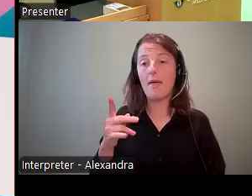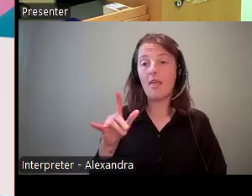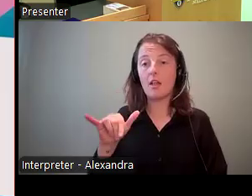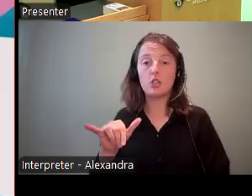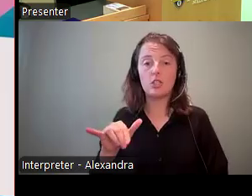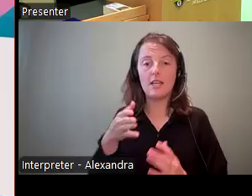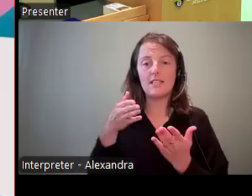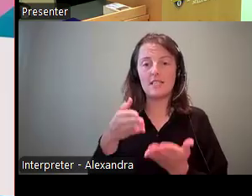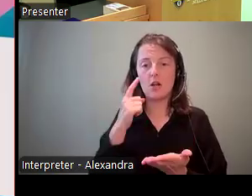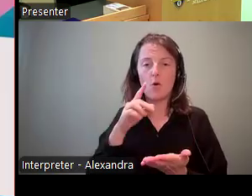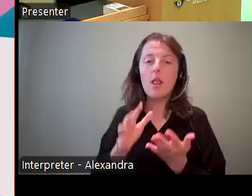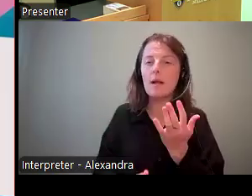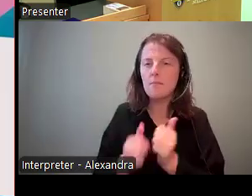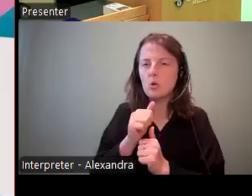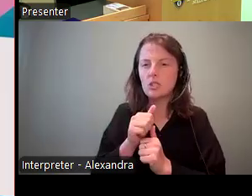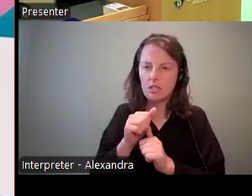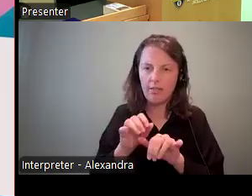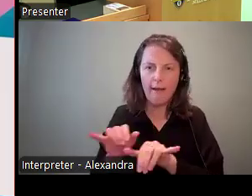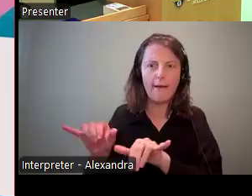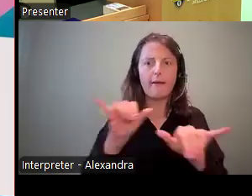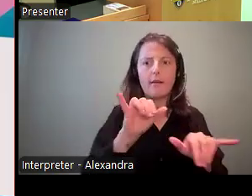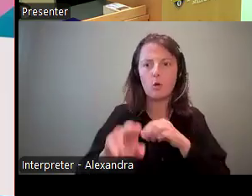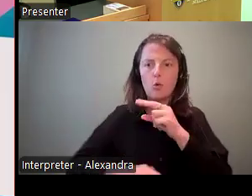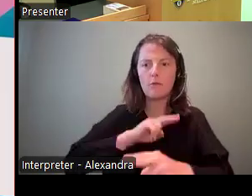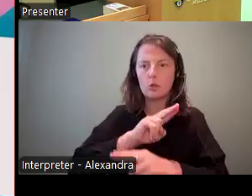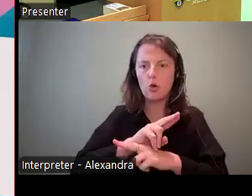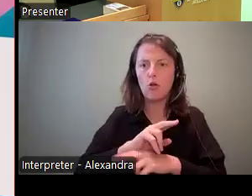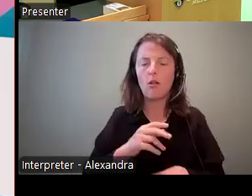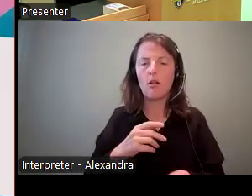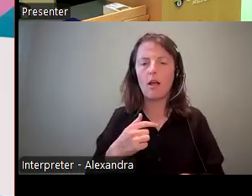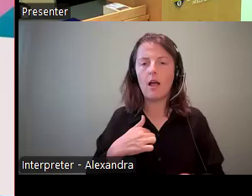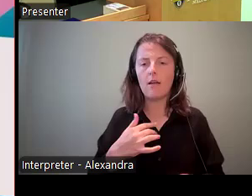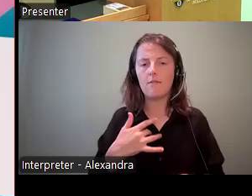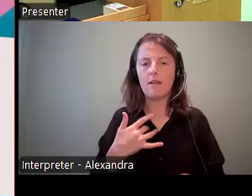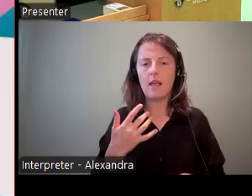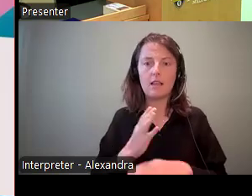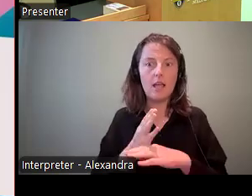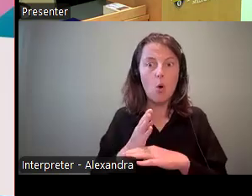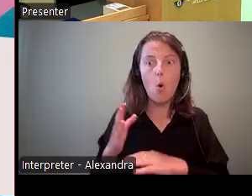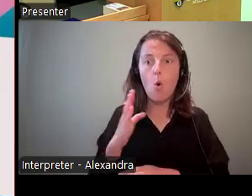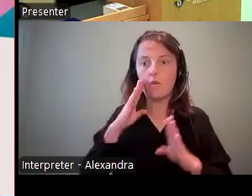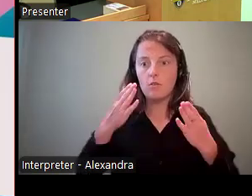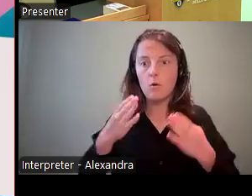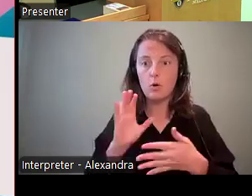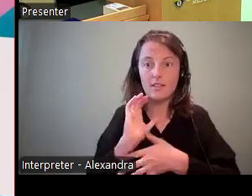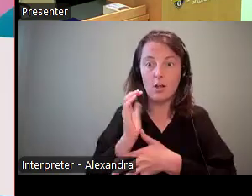that I would be led astray by overfocusing on culture, I would make the mistake of attributing